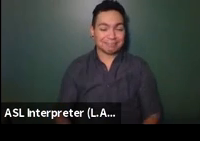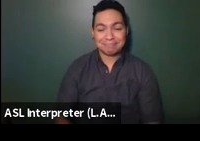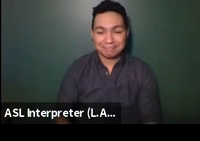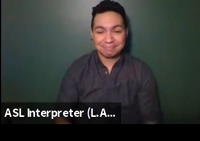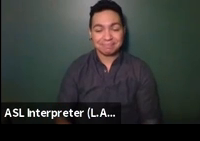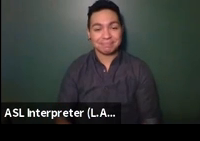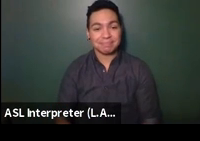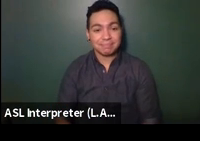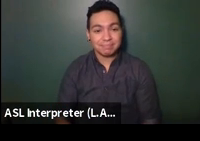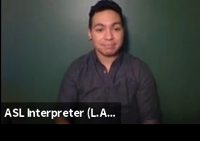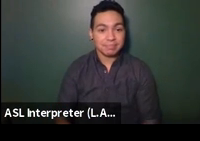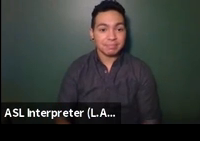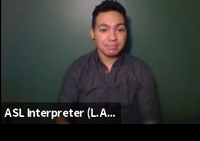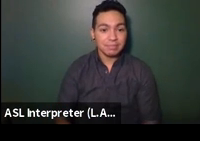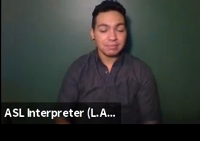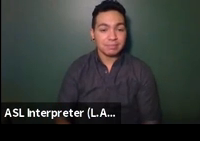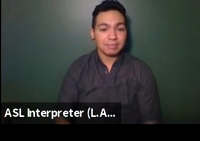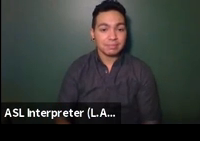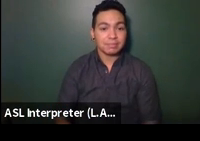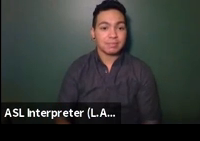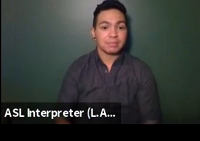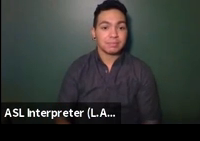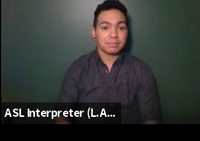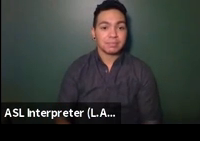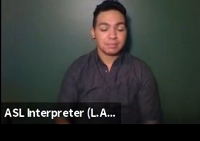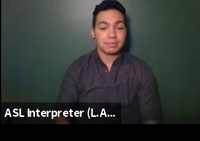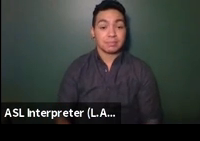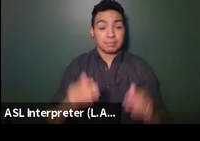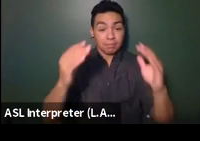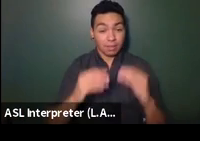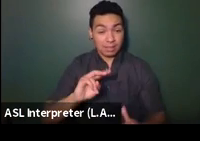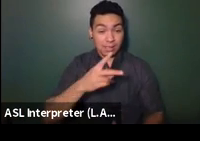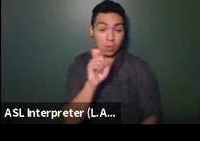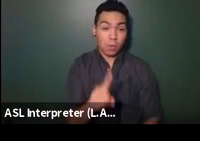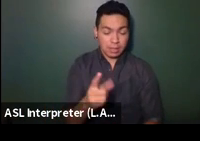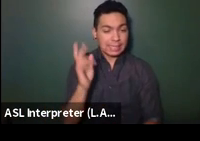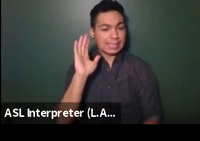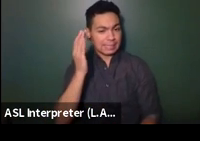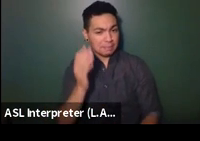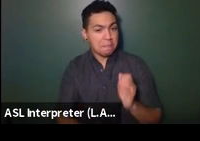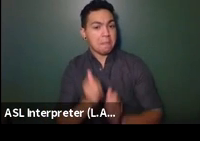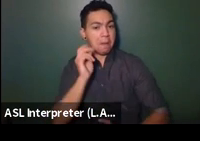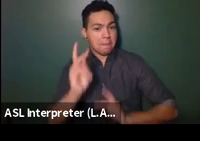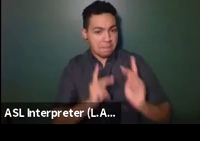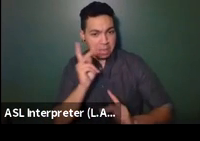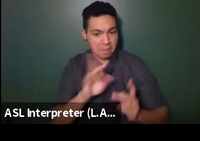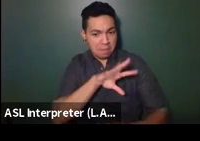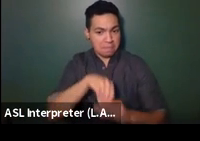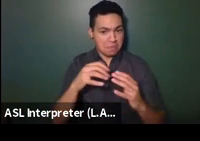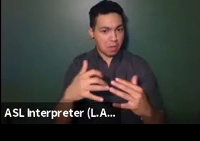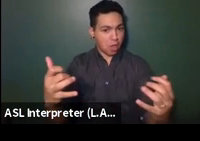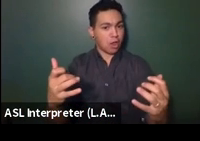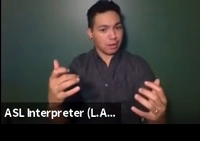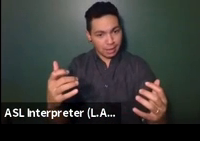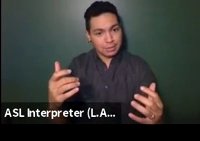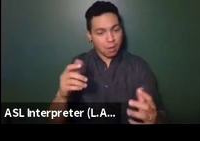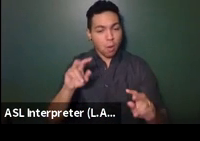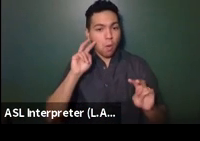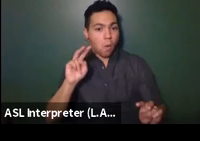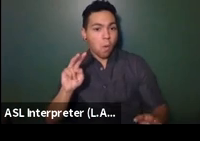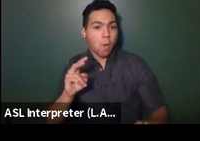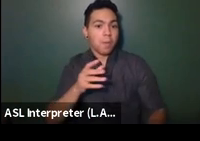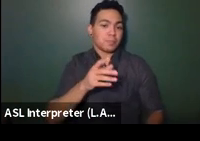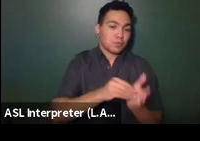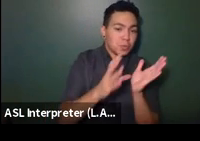ESD 113 - Andrew Hickman: So on the next one. It's looking like majority of the people in this audience are looking at student and parent family communications today.